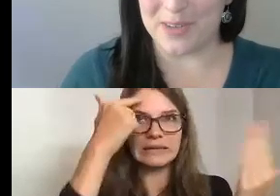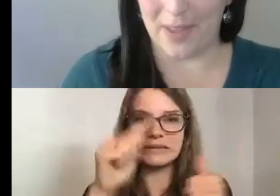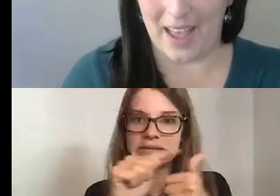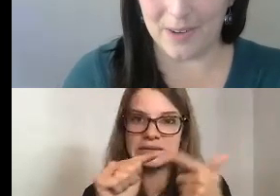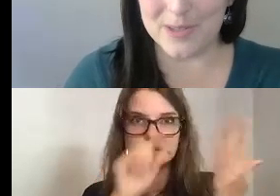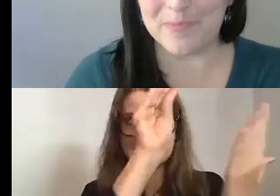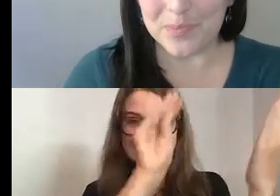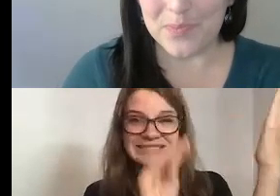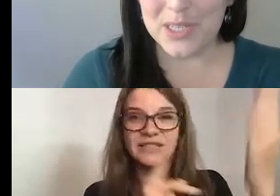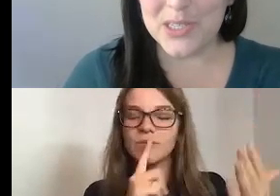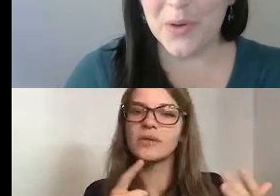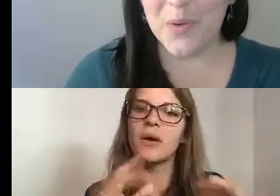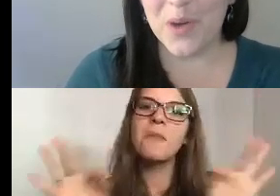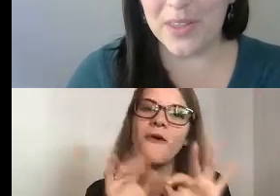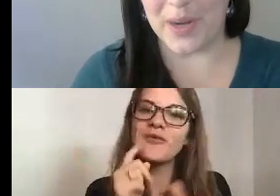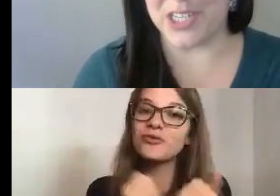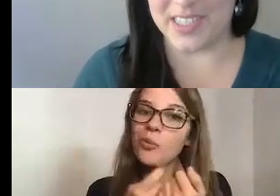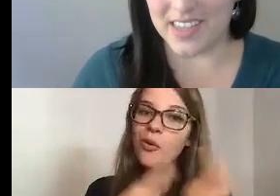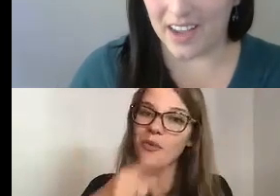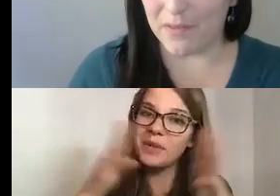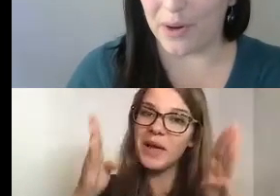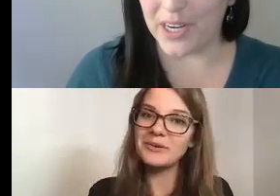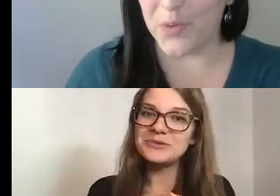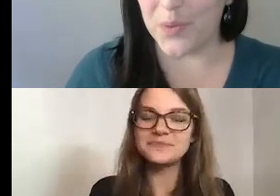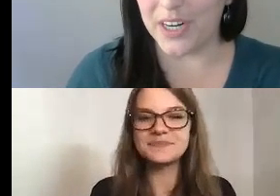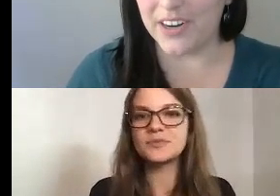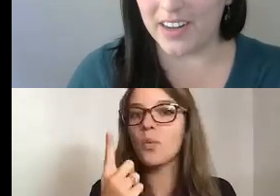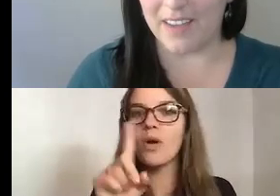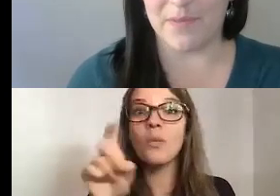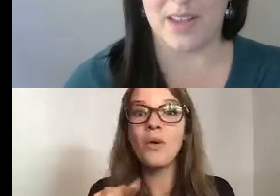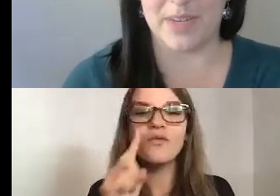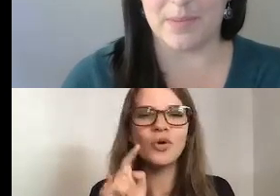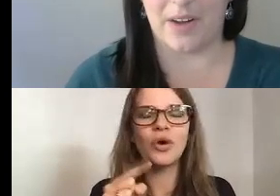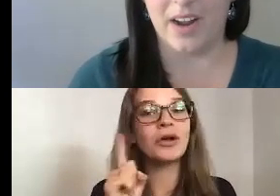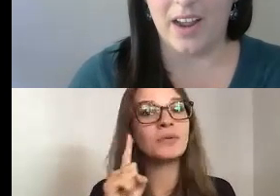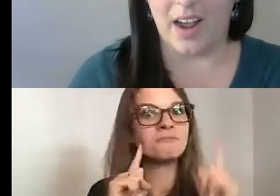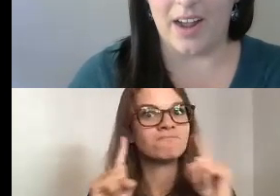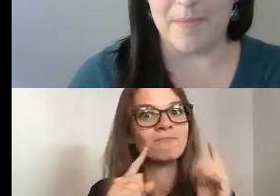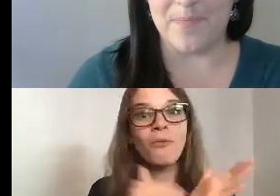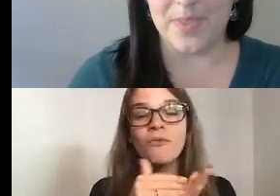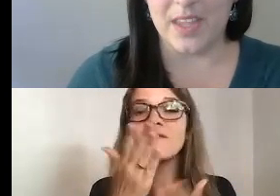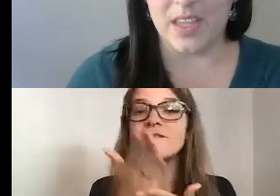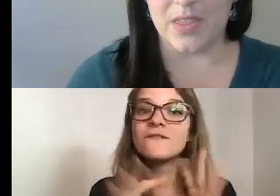around the house so one of the questions for you we're hearing a lot from families about the